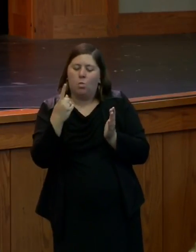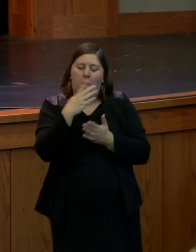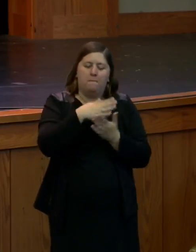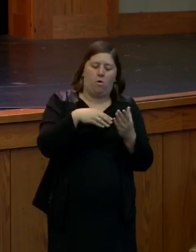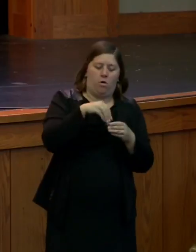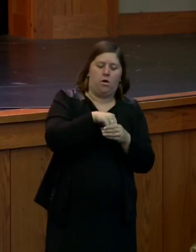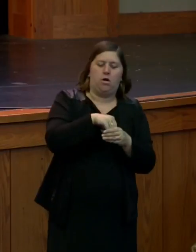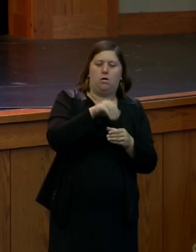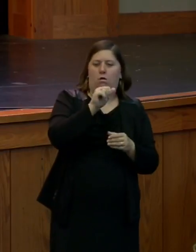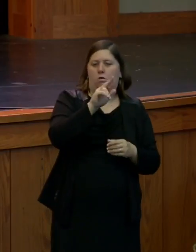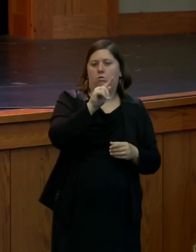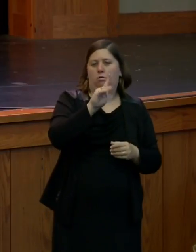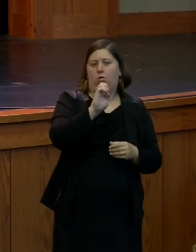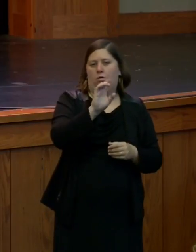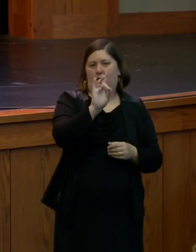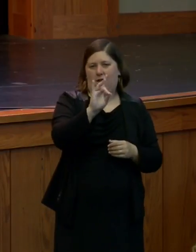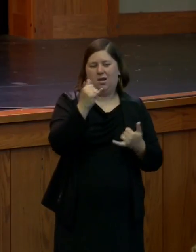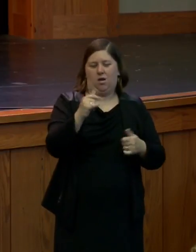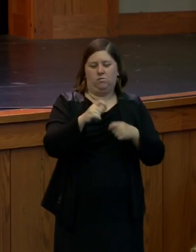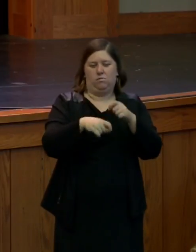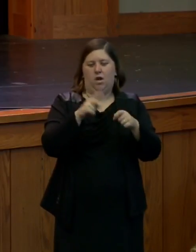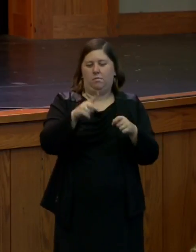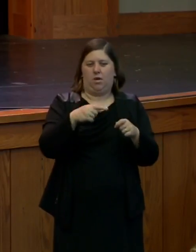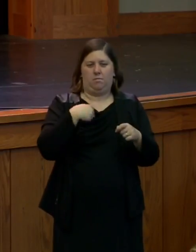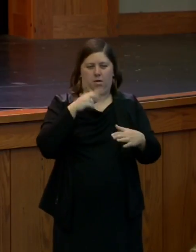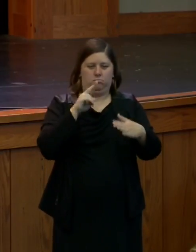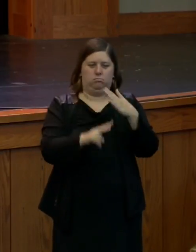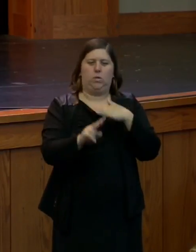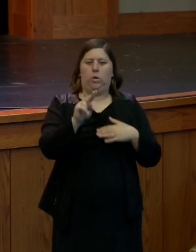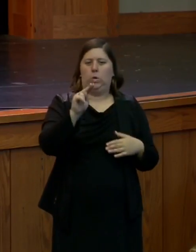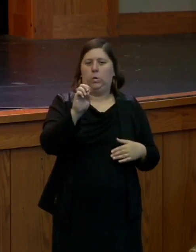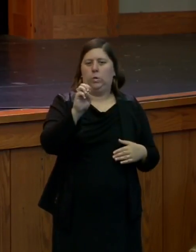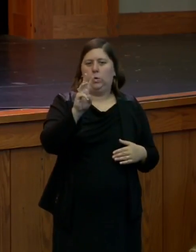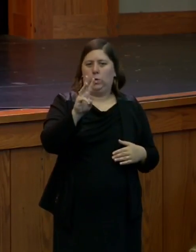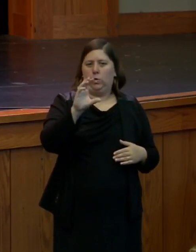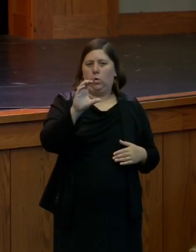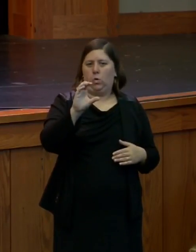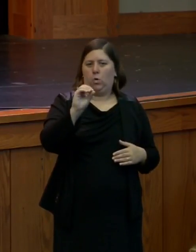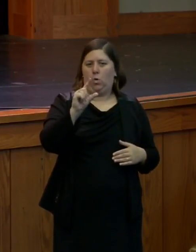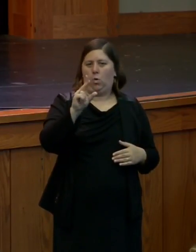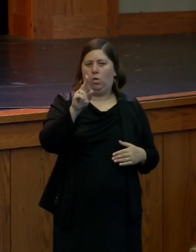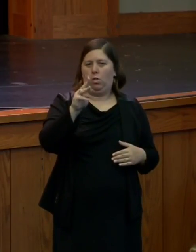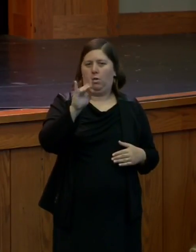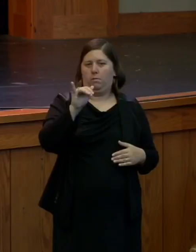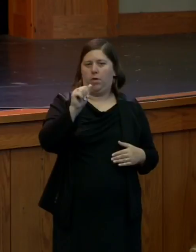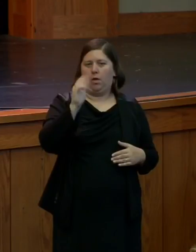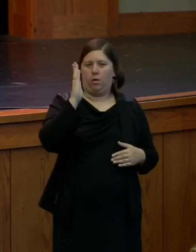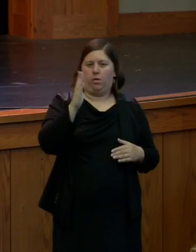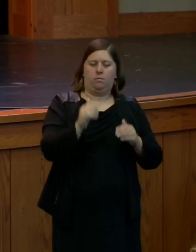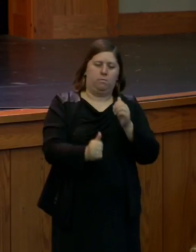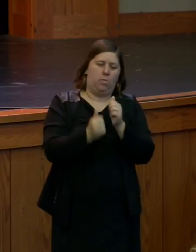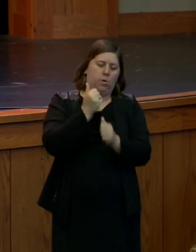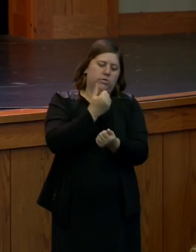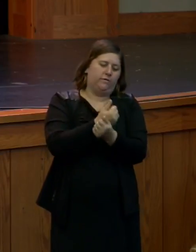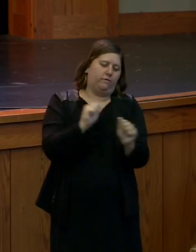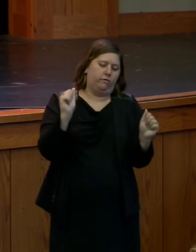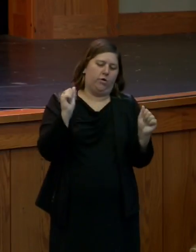TO CONCLUDE, I FORESEE NEW COLUMBIA AS THE STATE WITH THE MOST FREE AND INCLUSIVE ELECTIONS IN THE ENTIRE COUNTRY